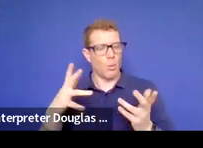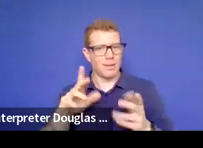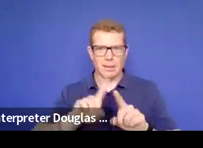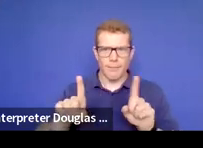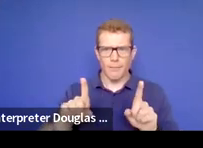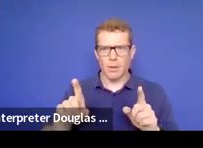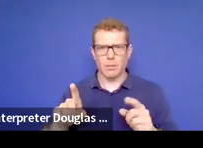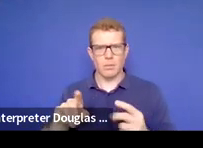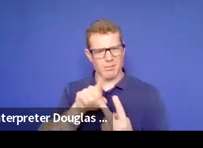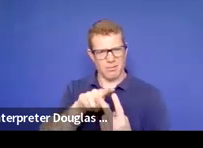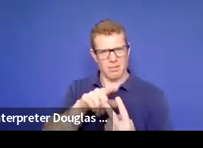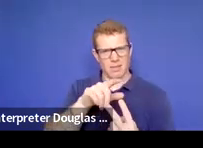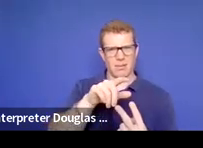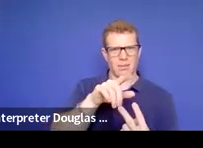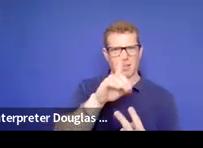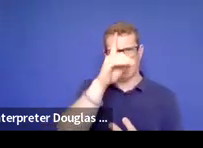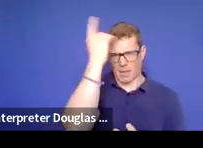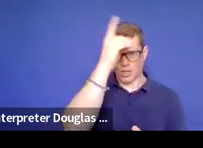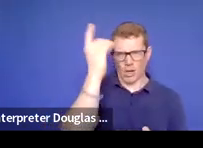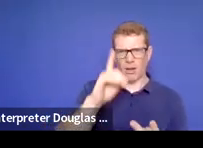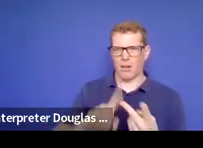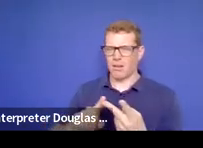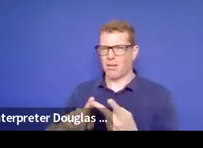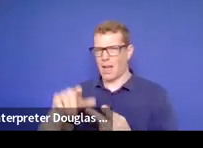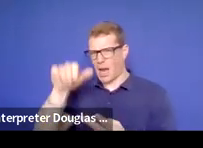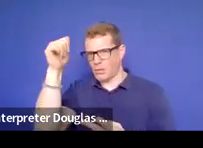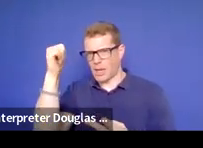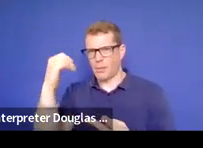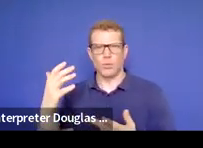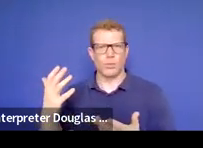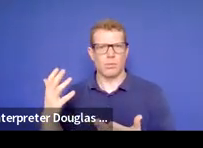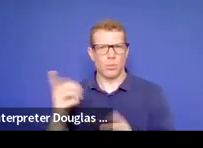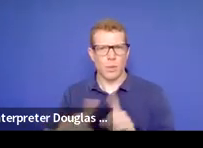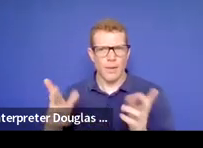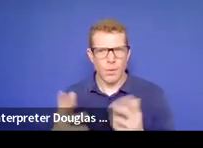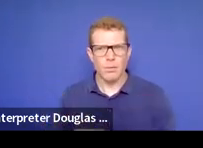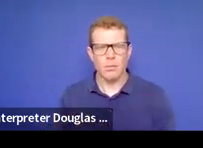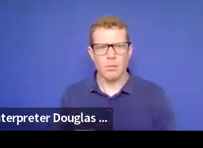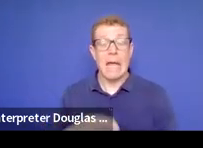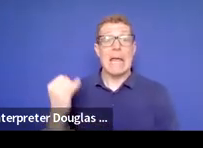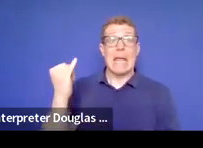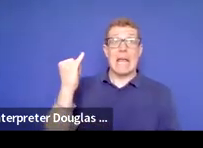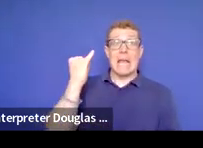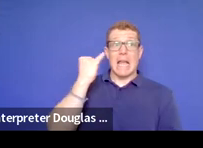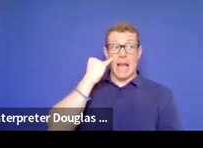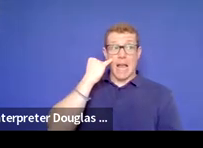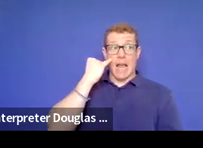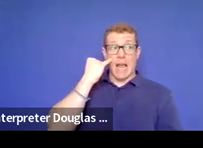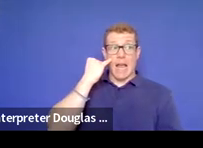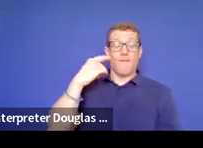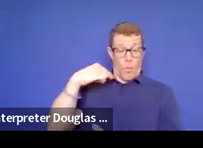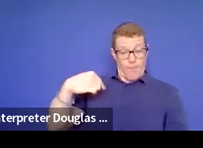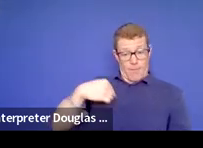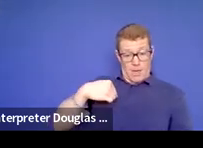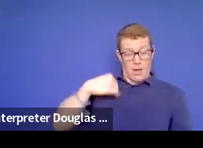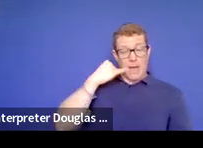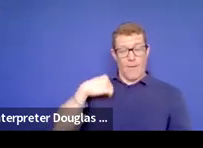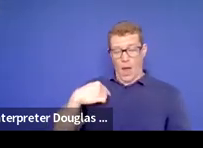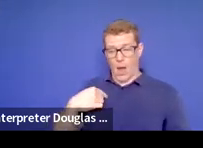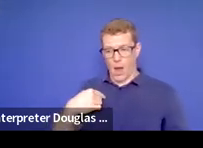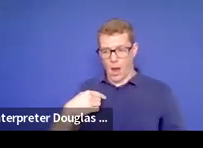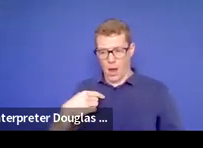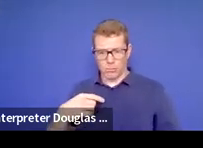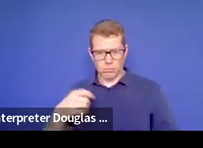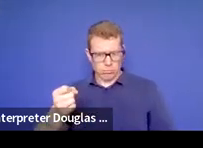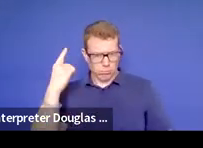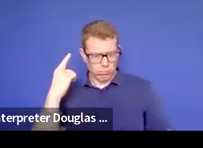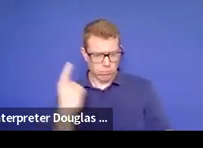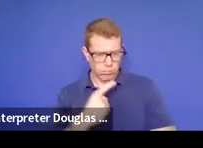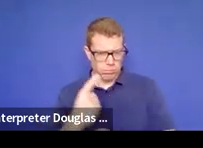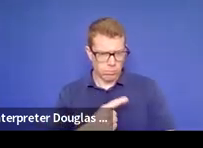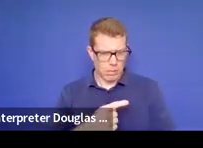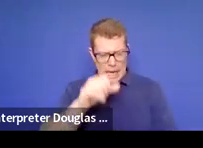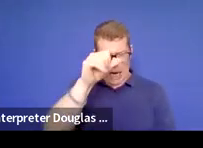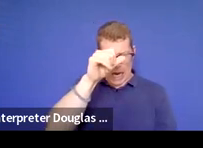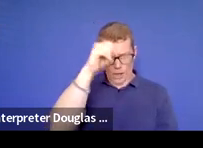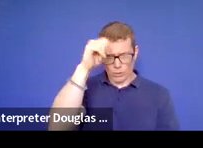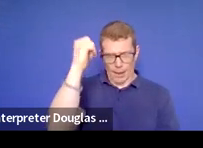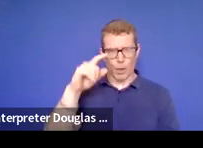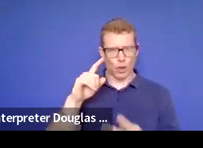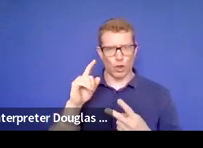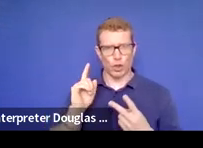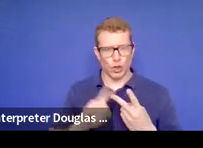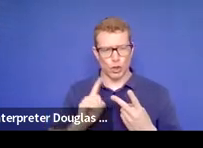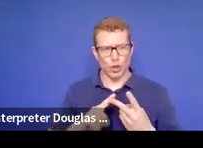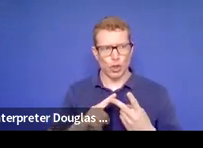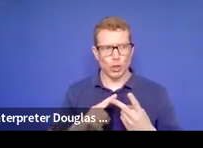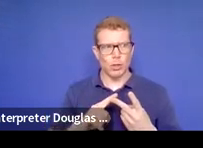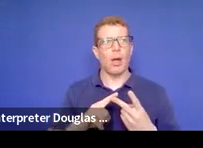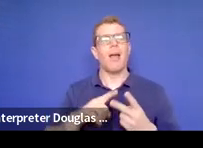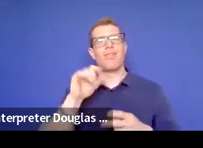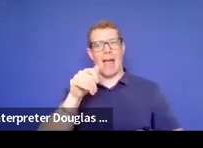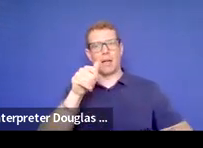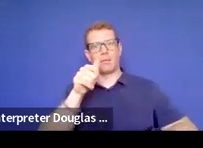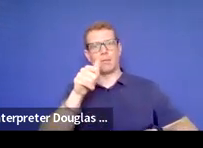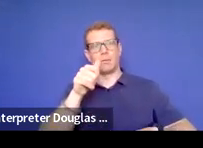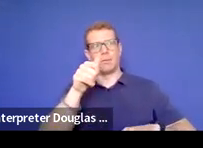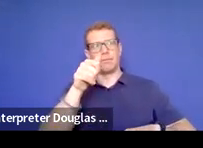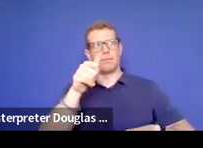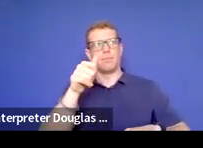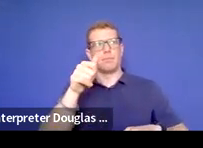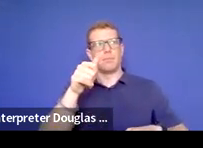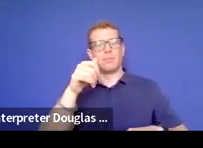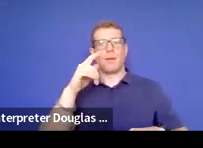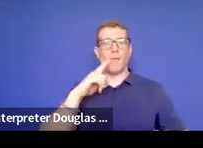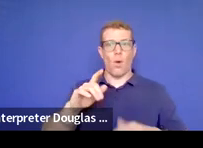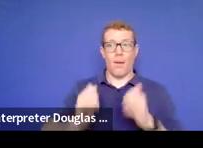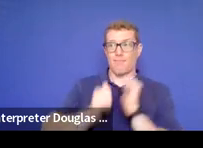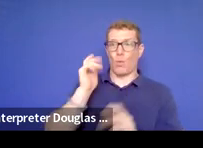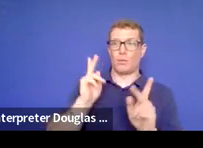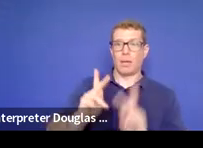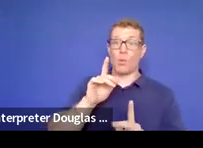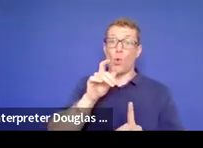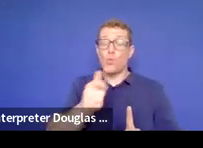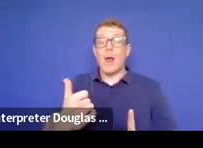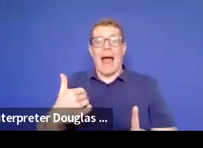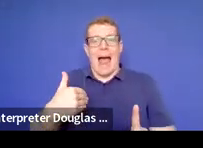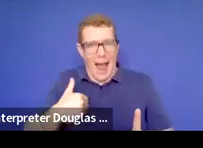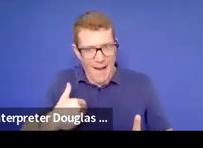And and so if I if I was a good listener Alzheimer's is under the is the biggest portion of people who have dementia you're a good listener, I know i'm proud